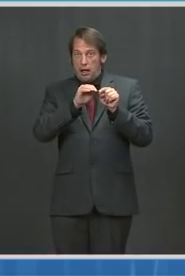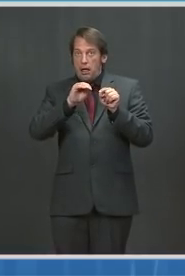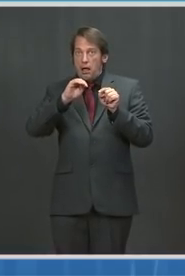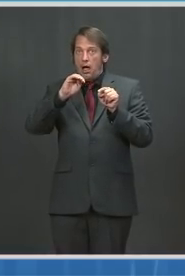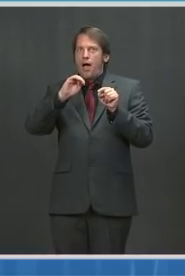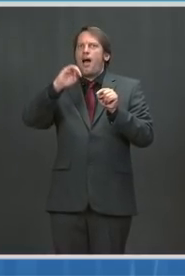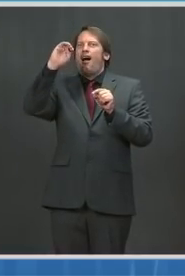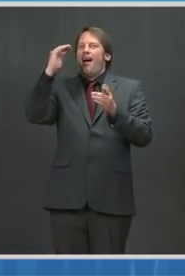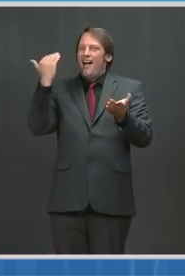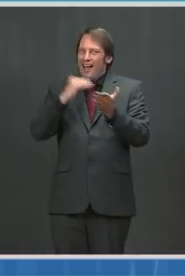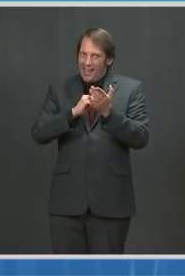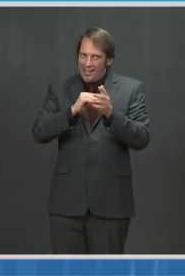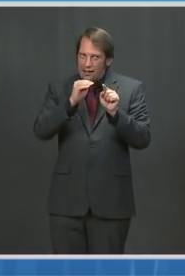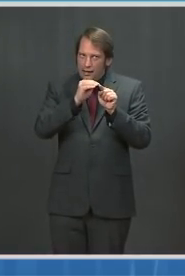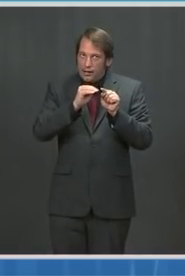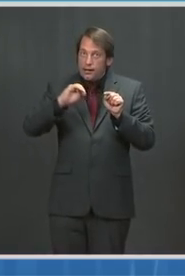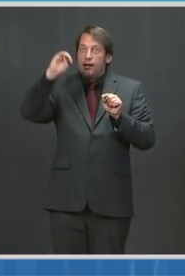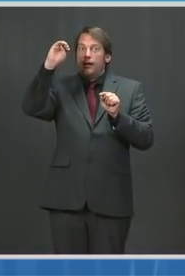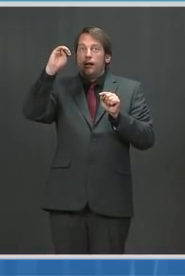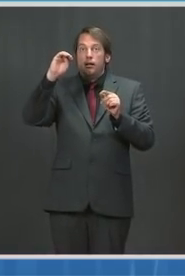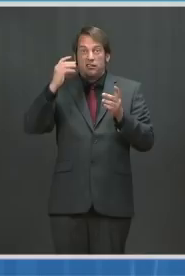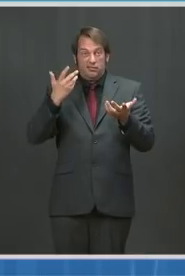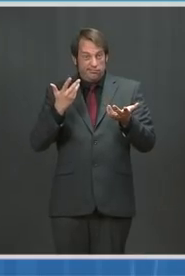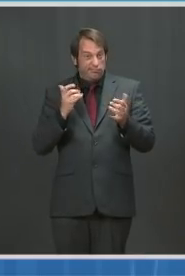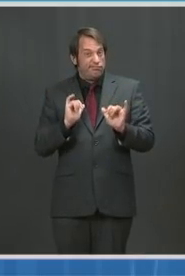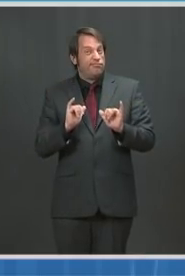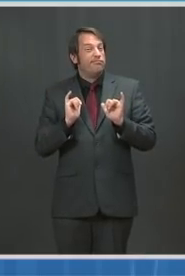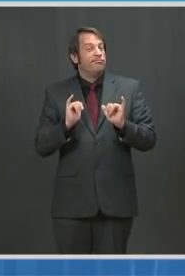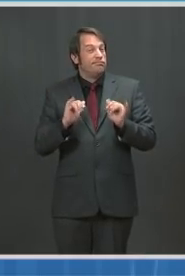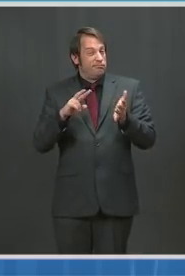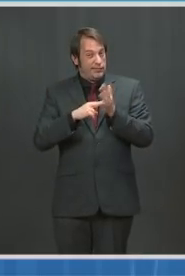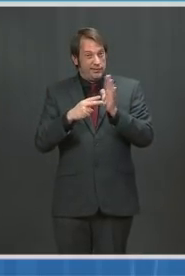that goes out well beyond 209 days.